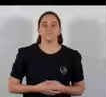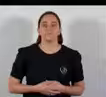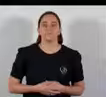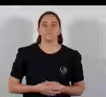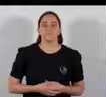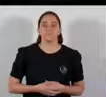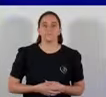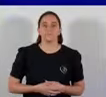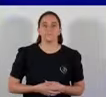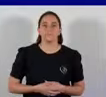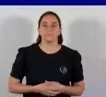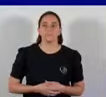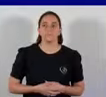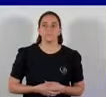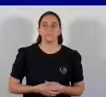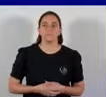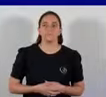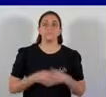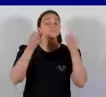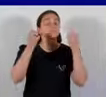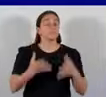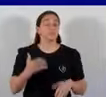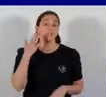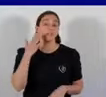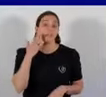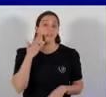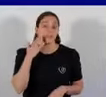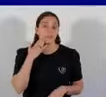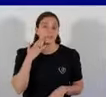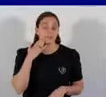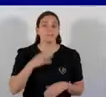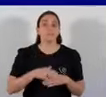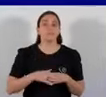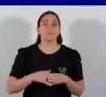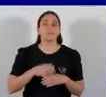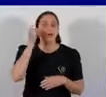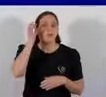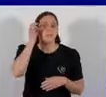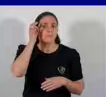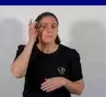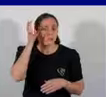Good afternoon. I'm sorry that my throat is a little hoarse, but things happened over the weekend